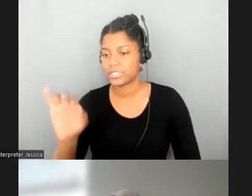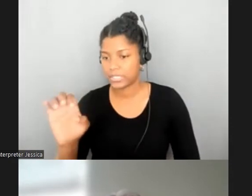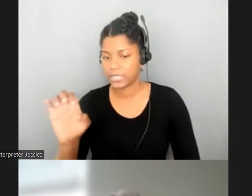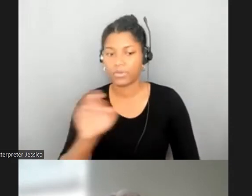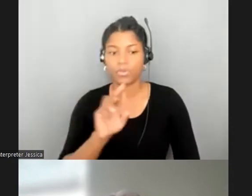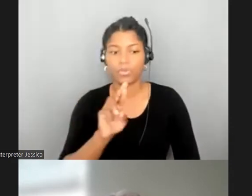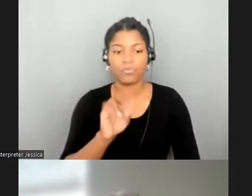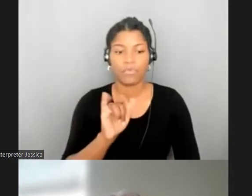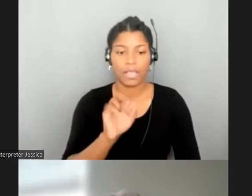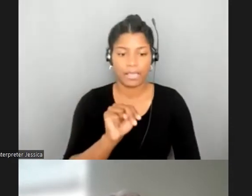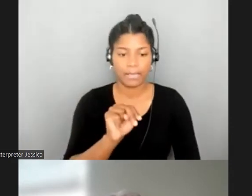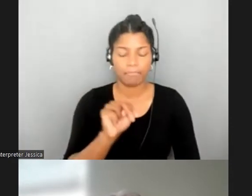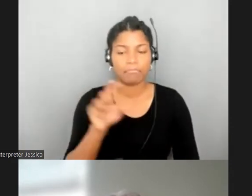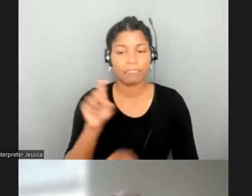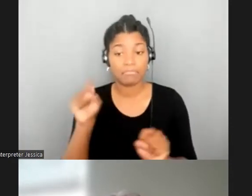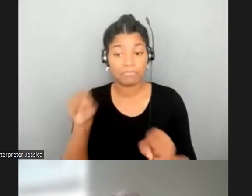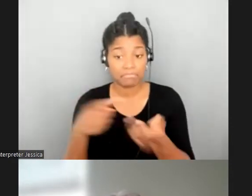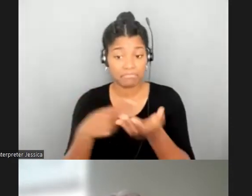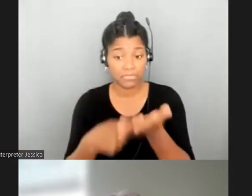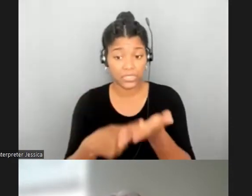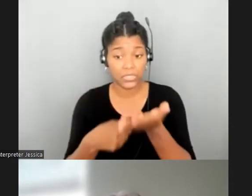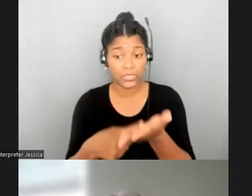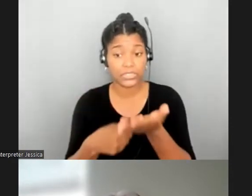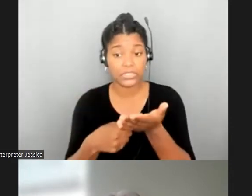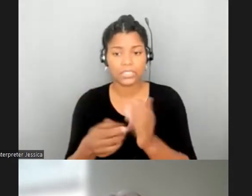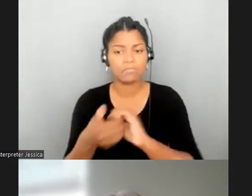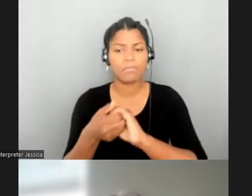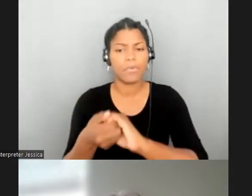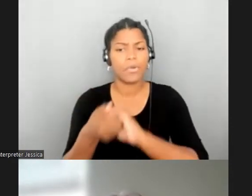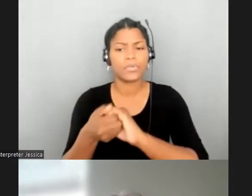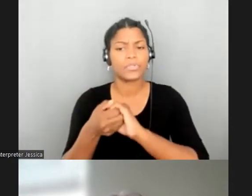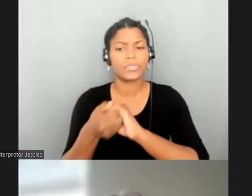the partnership in Iowa and how you are working with hospitals?